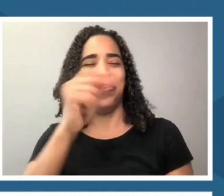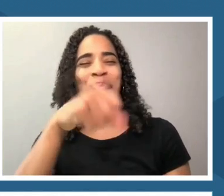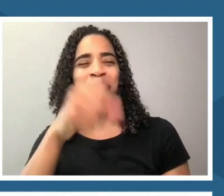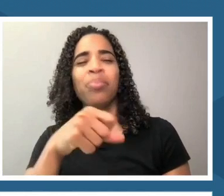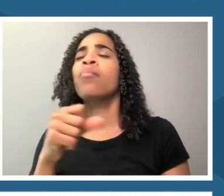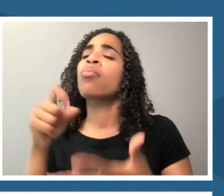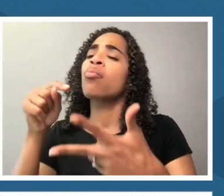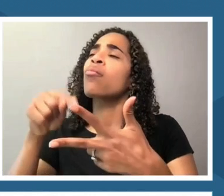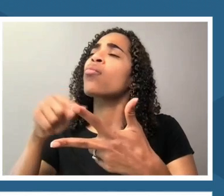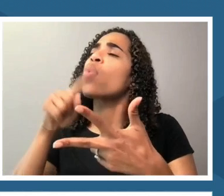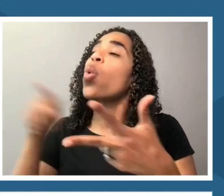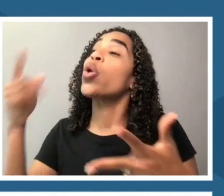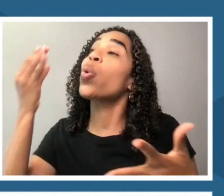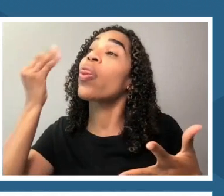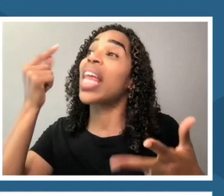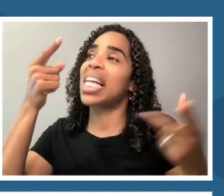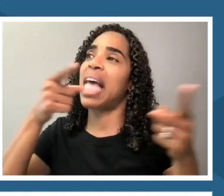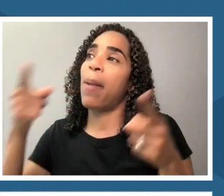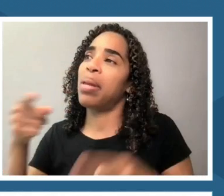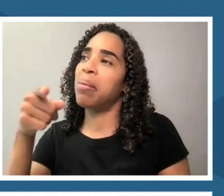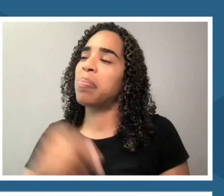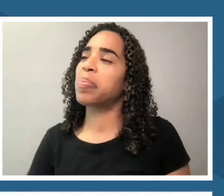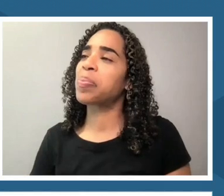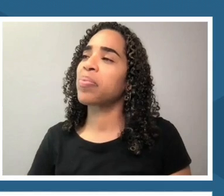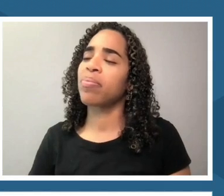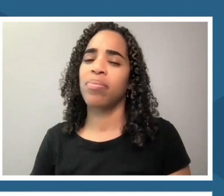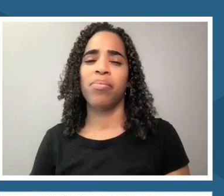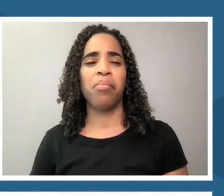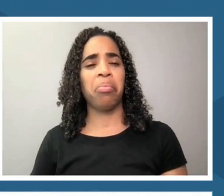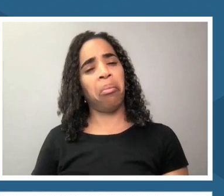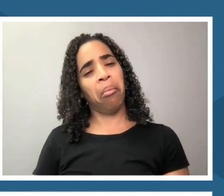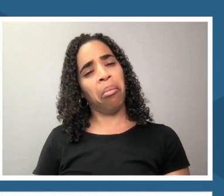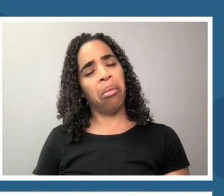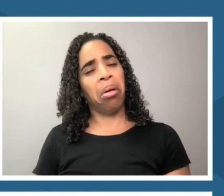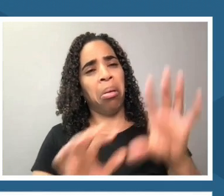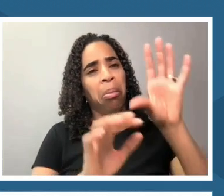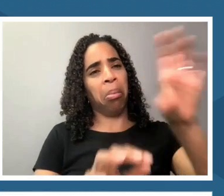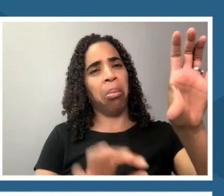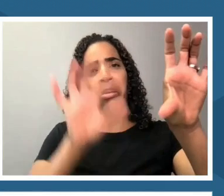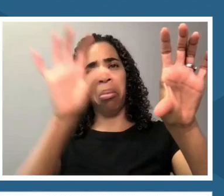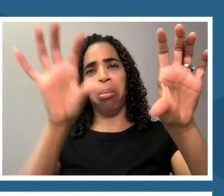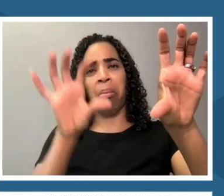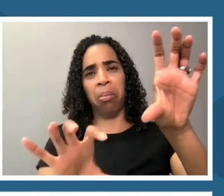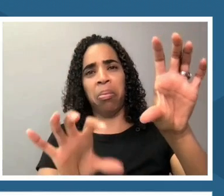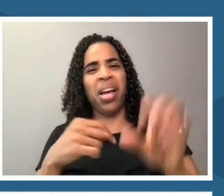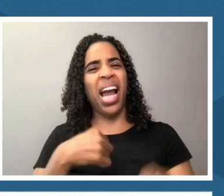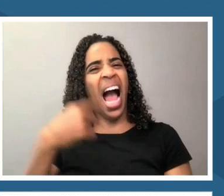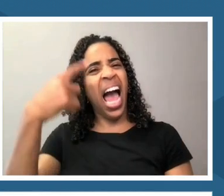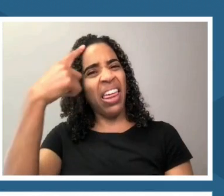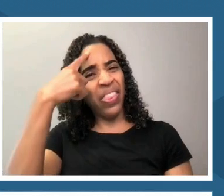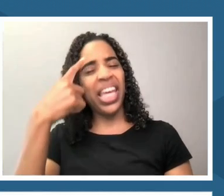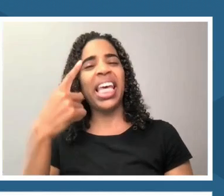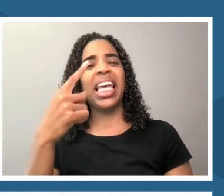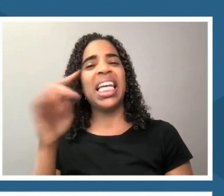is happening in these images when i look at these together i think people of